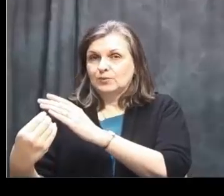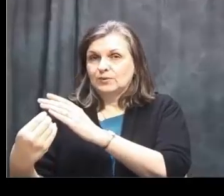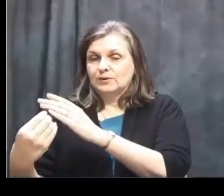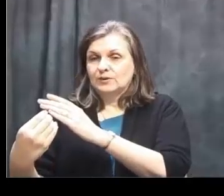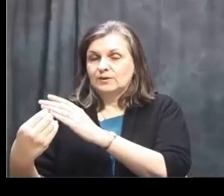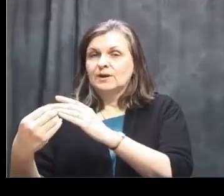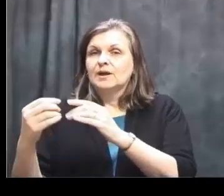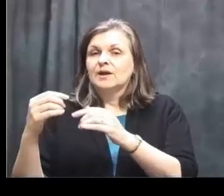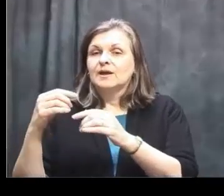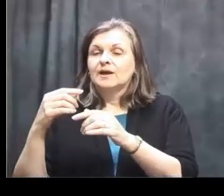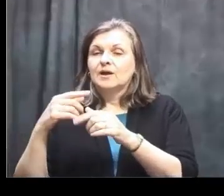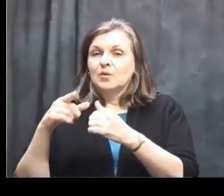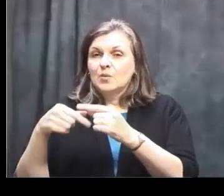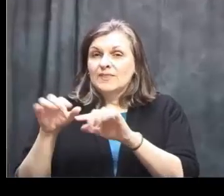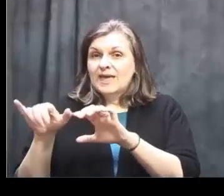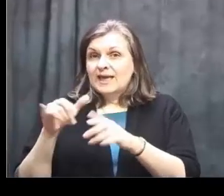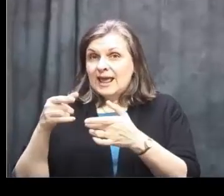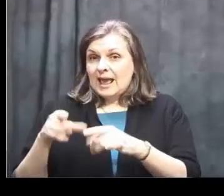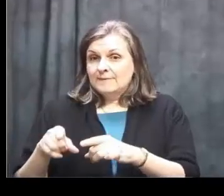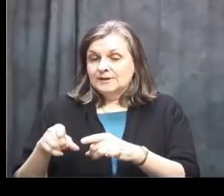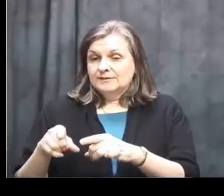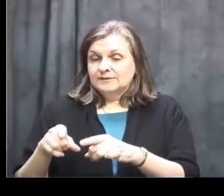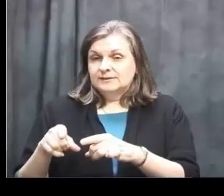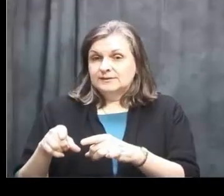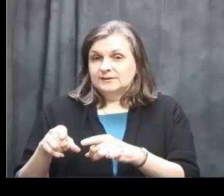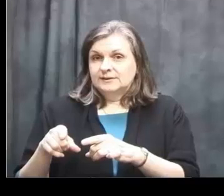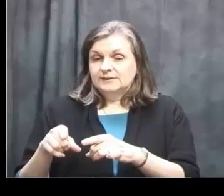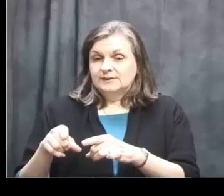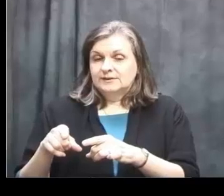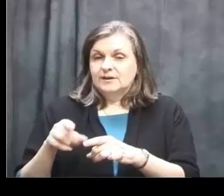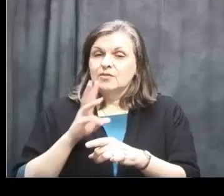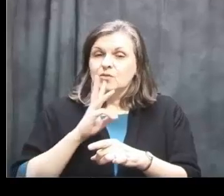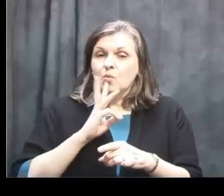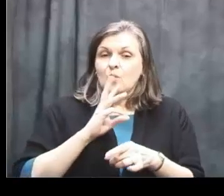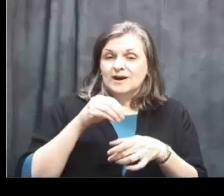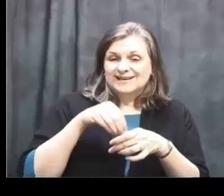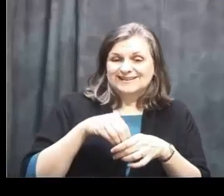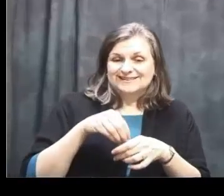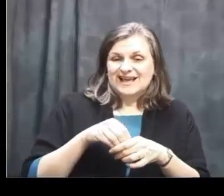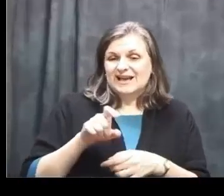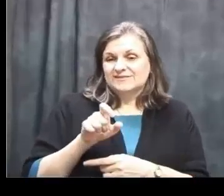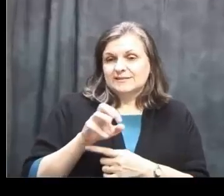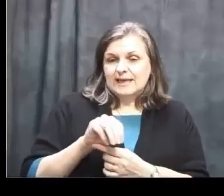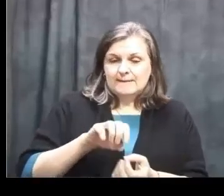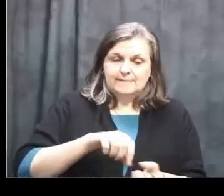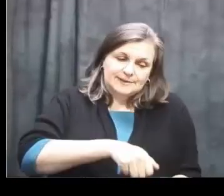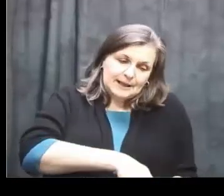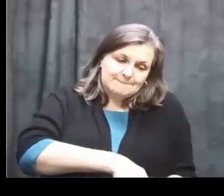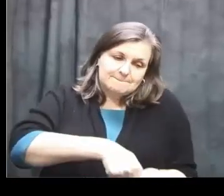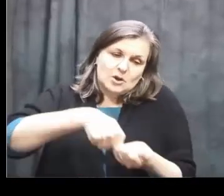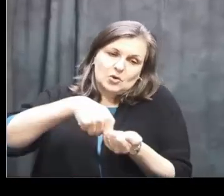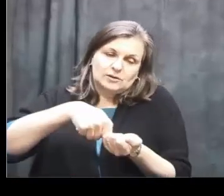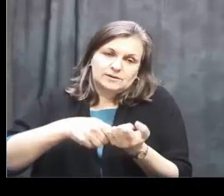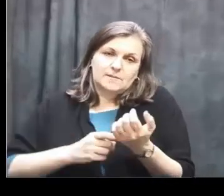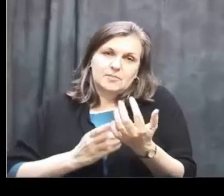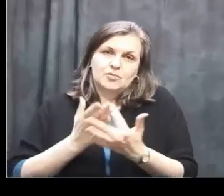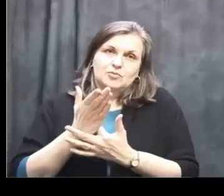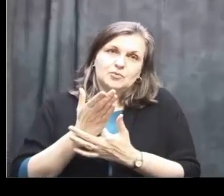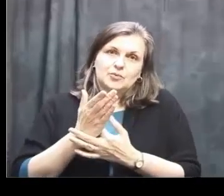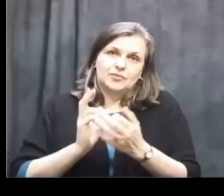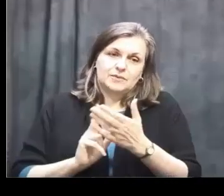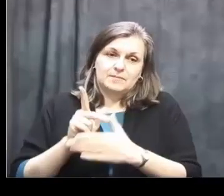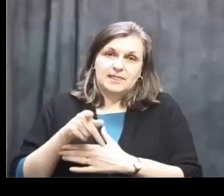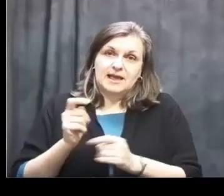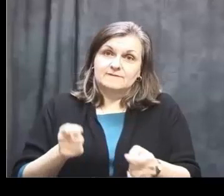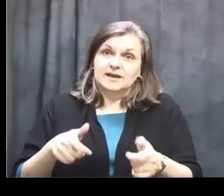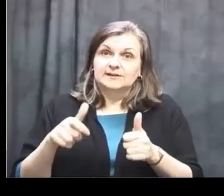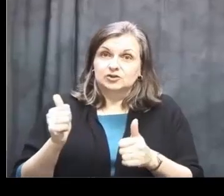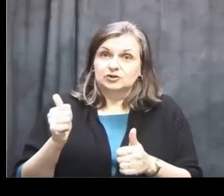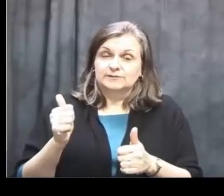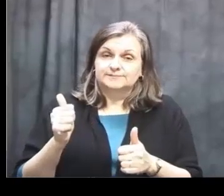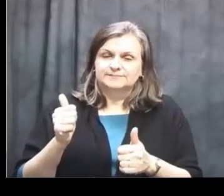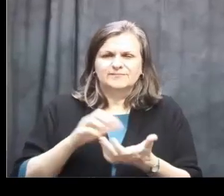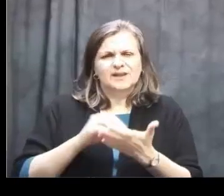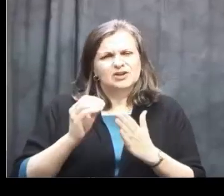and the water evaporates it actually sets up a pull or suction on the water inside the xylem and helps to move up the plant faster